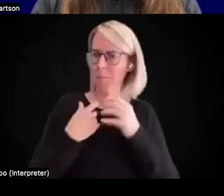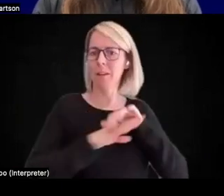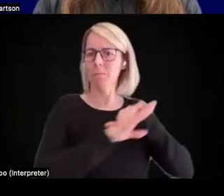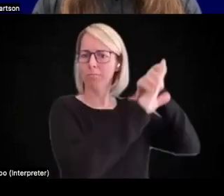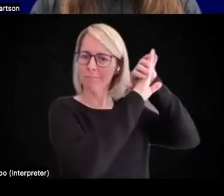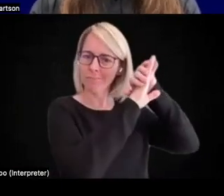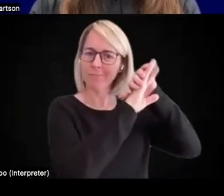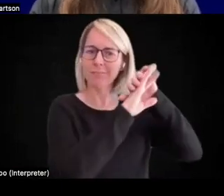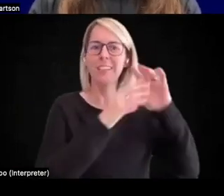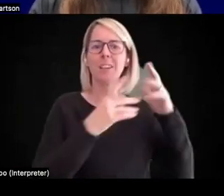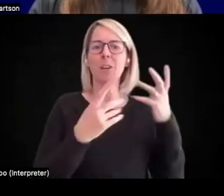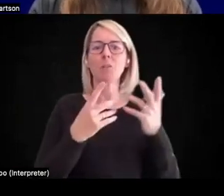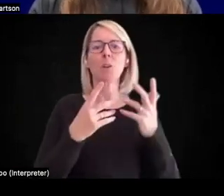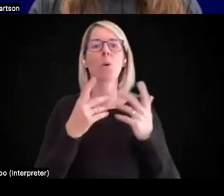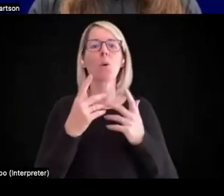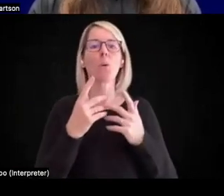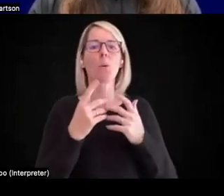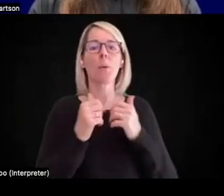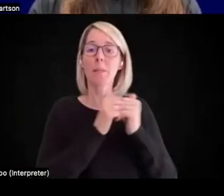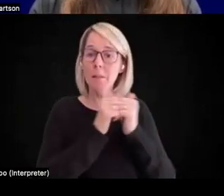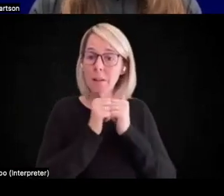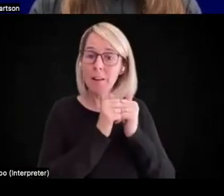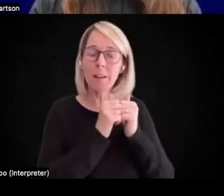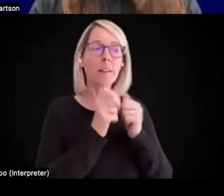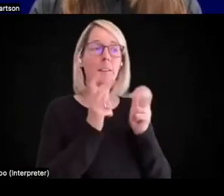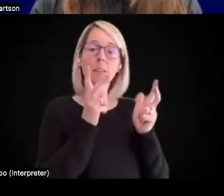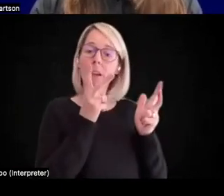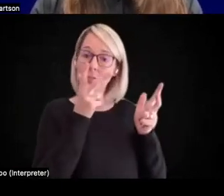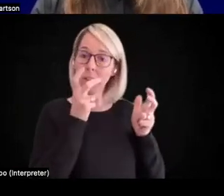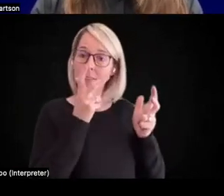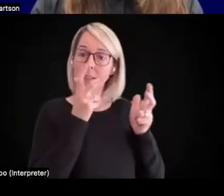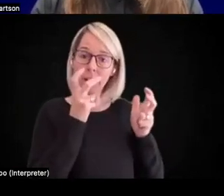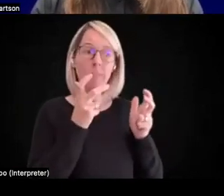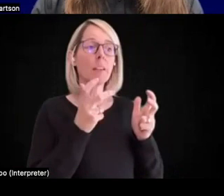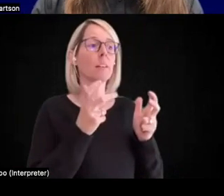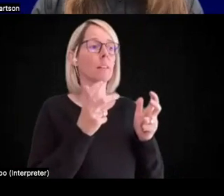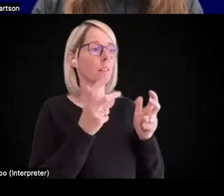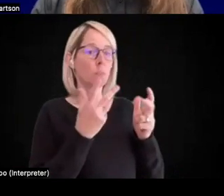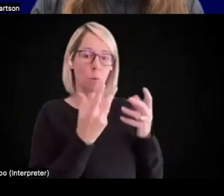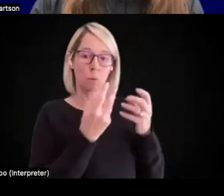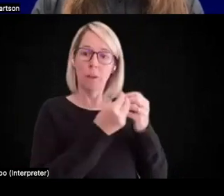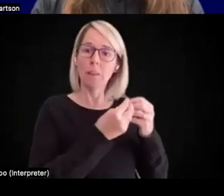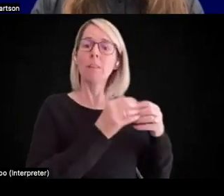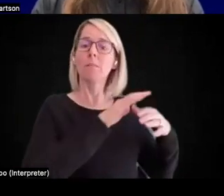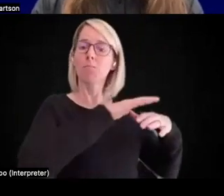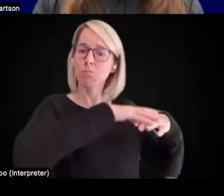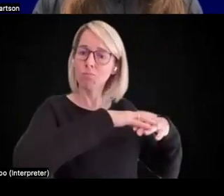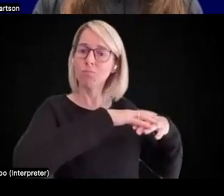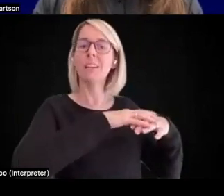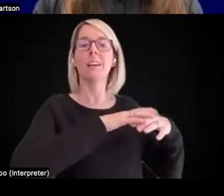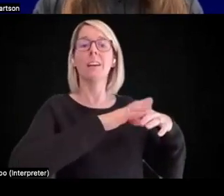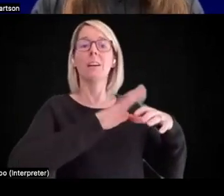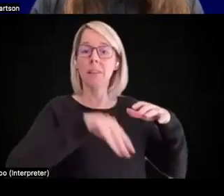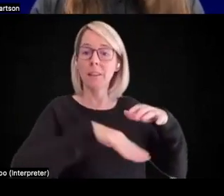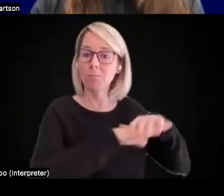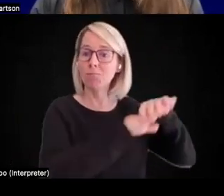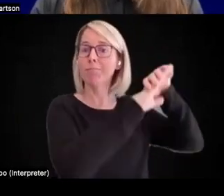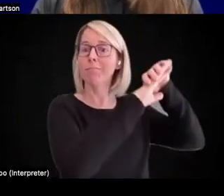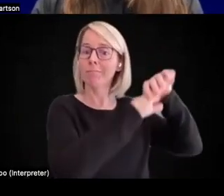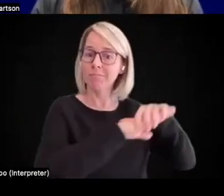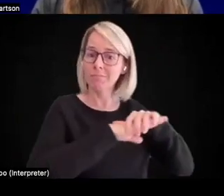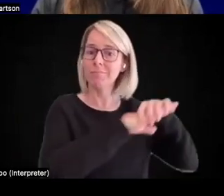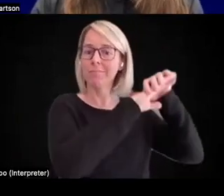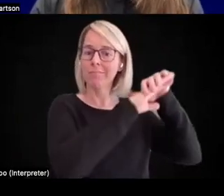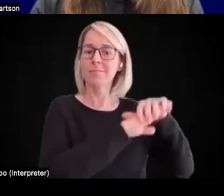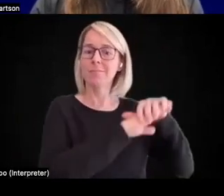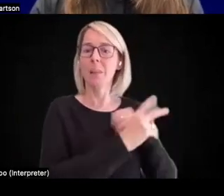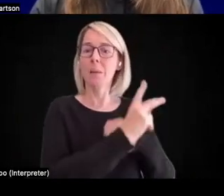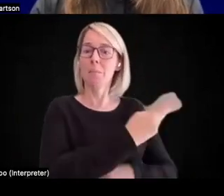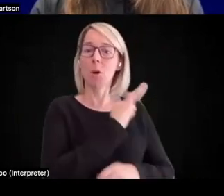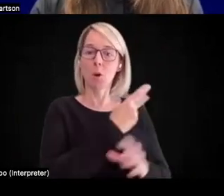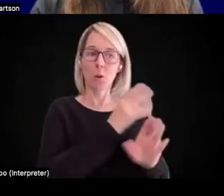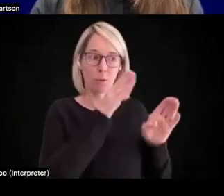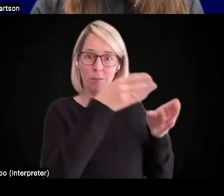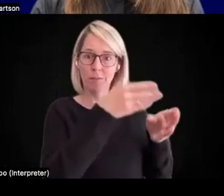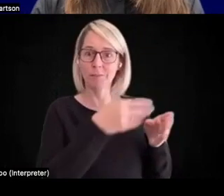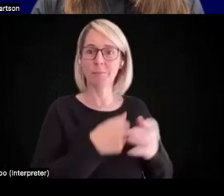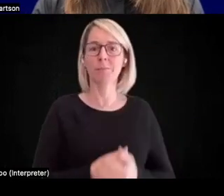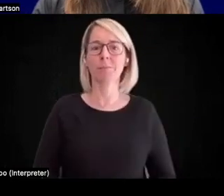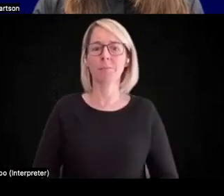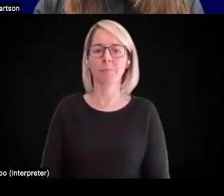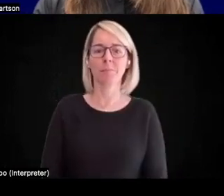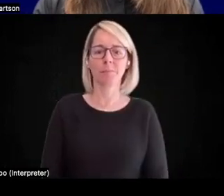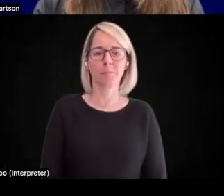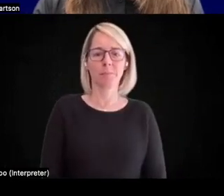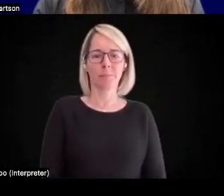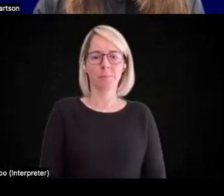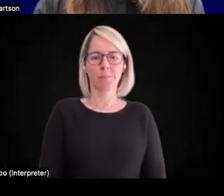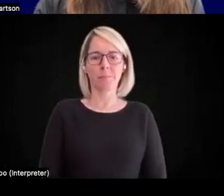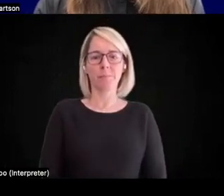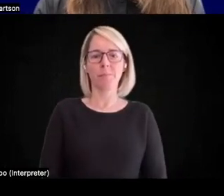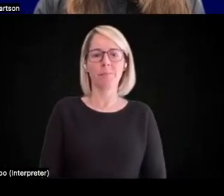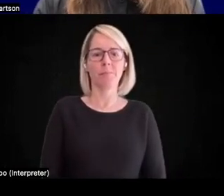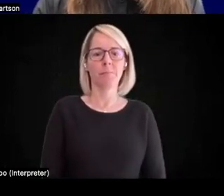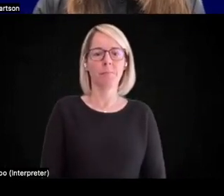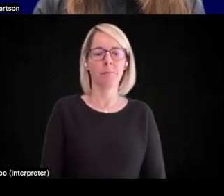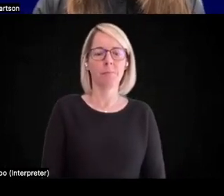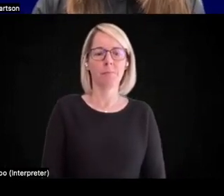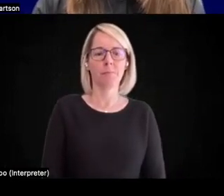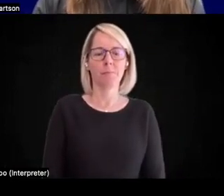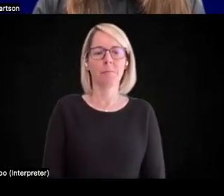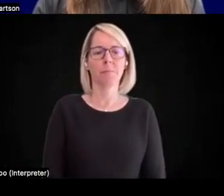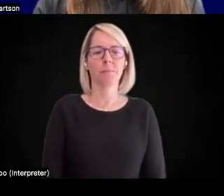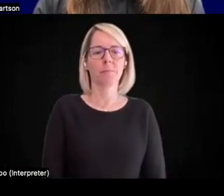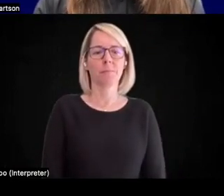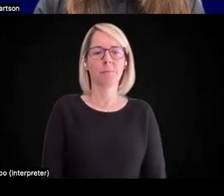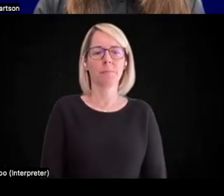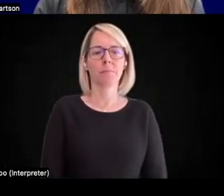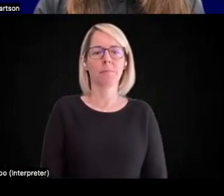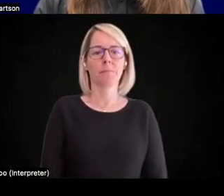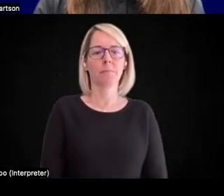also this co-regulation of proximity as well and joint attention. They keep going with the fence.